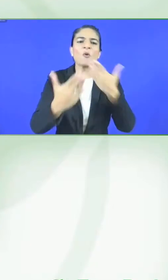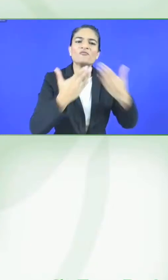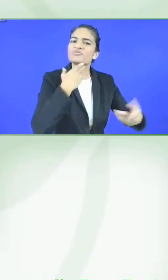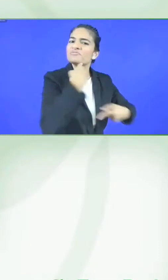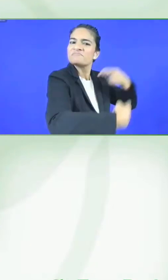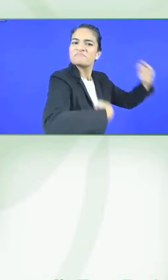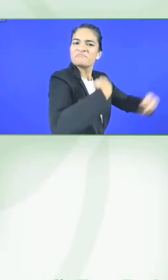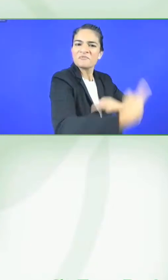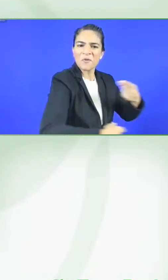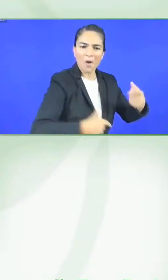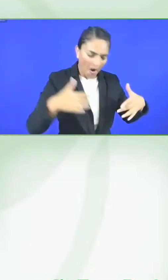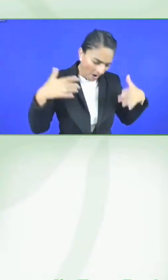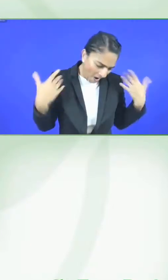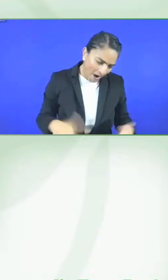lawyer physically & papers.